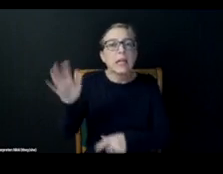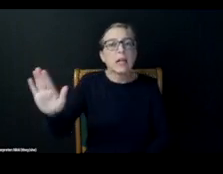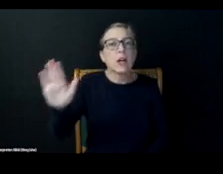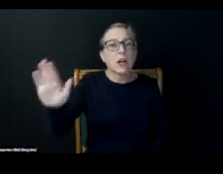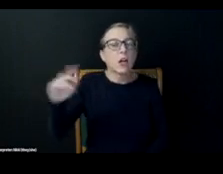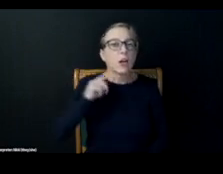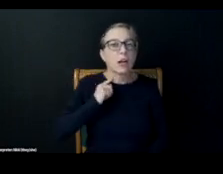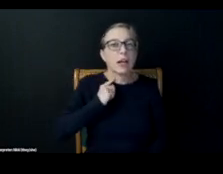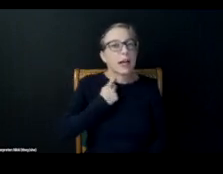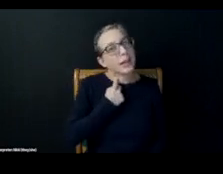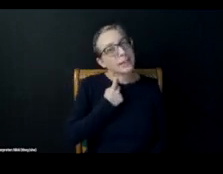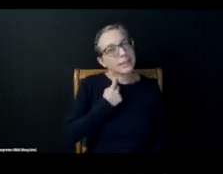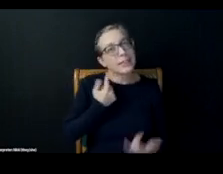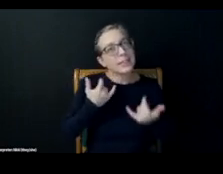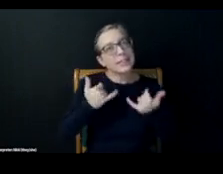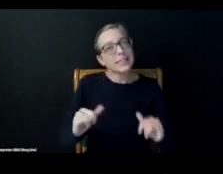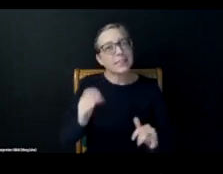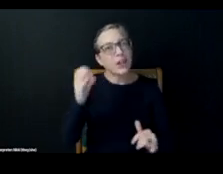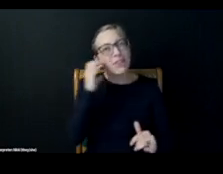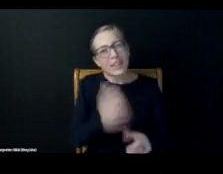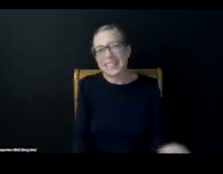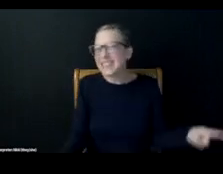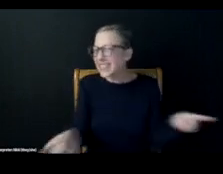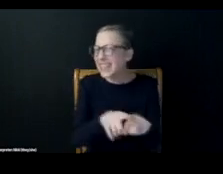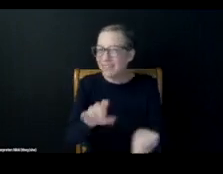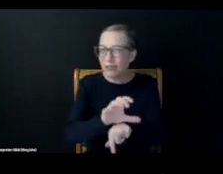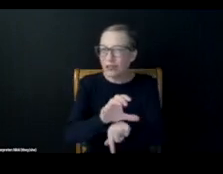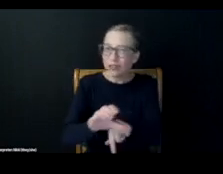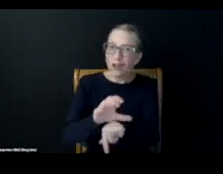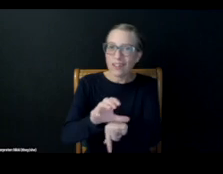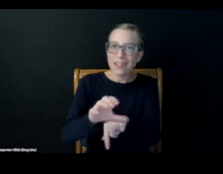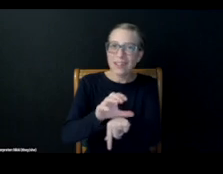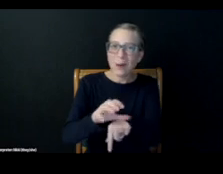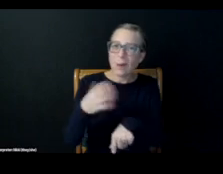still as thick as chocolate because it's very thick.